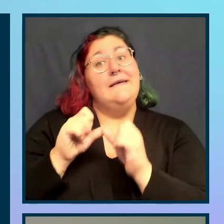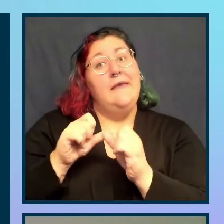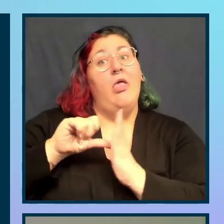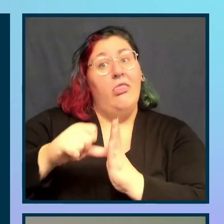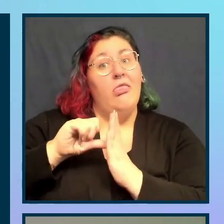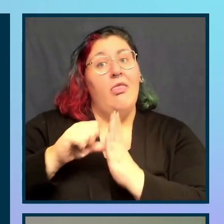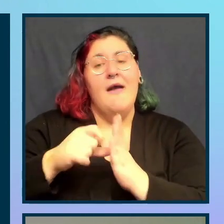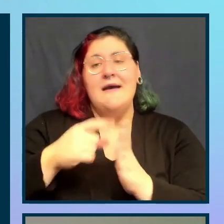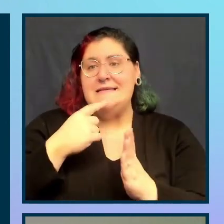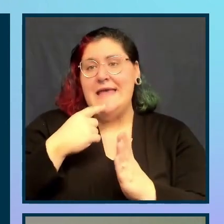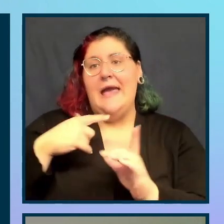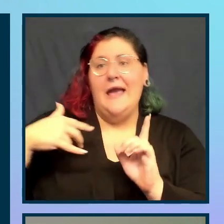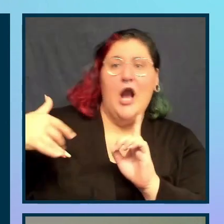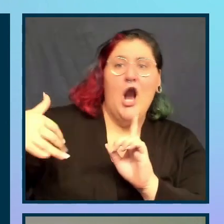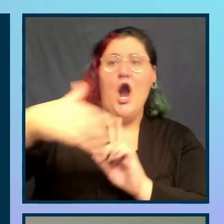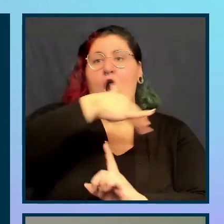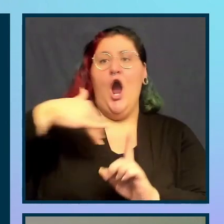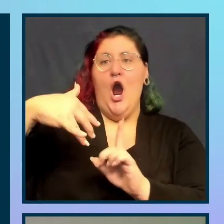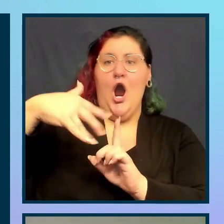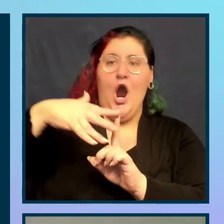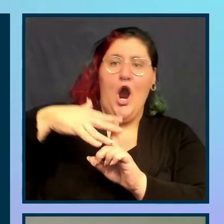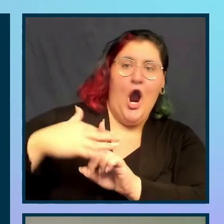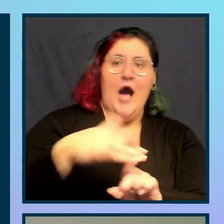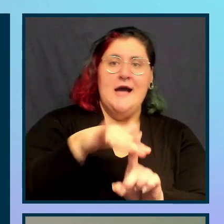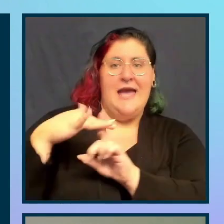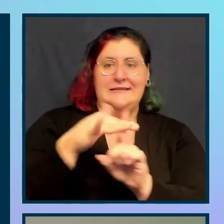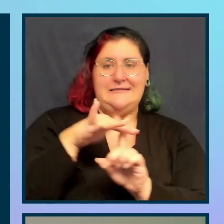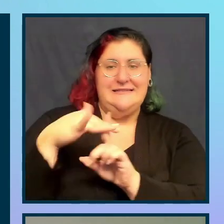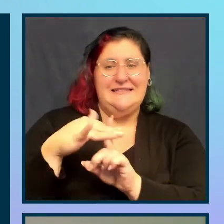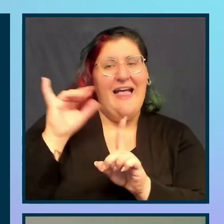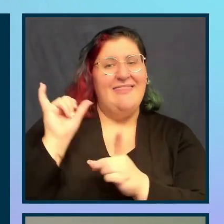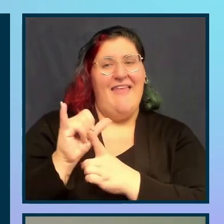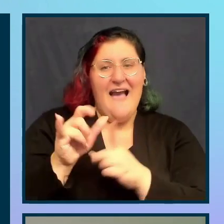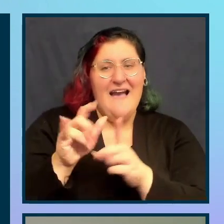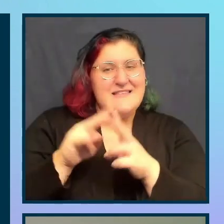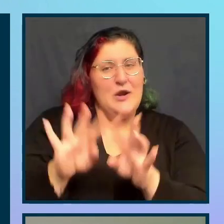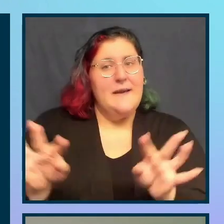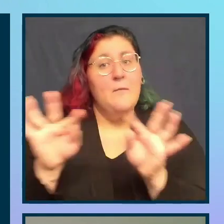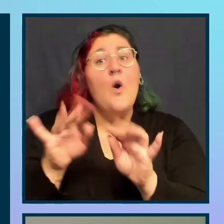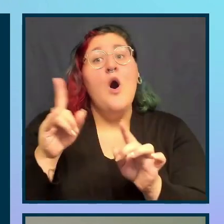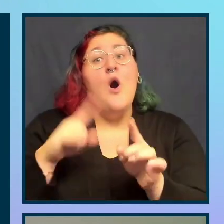because it's when you're going off on your own, that's the most important thing to look at